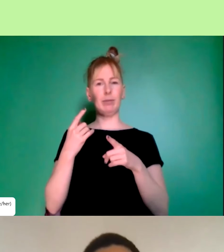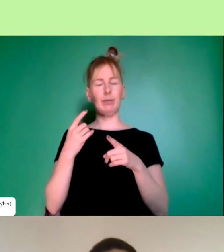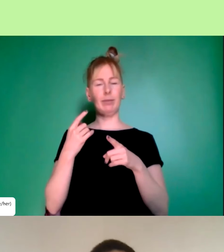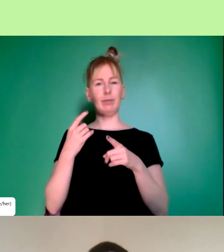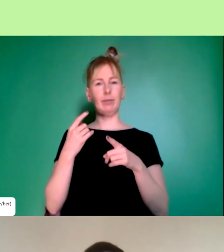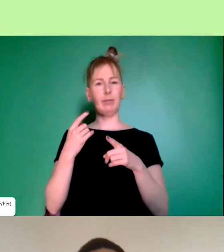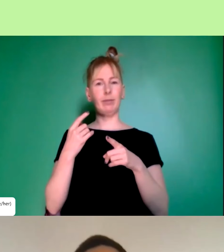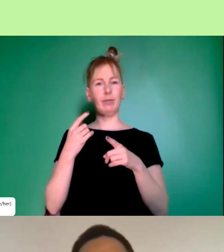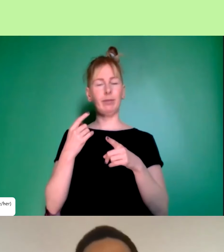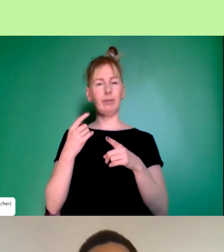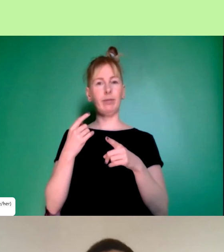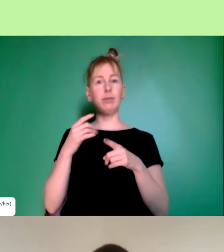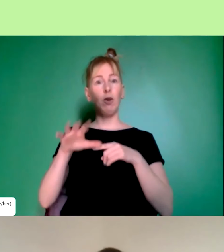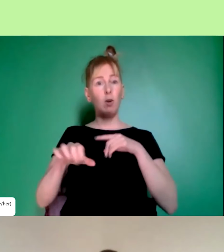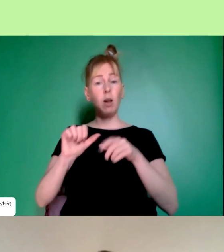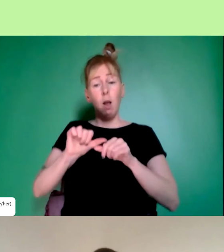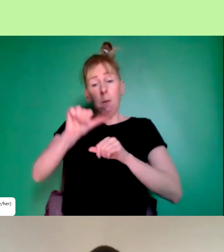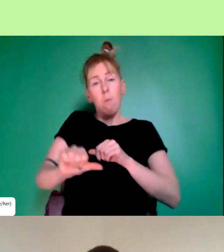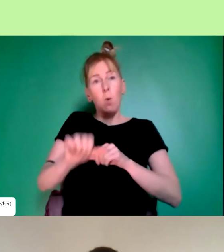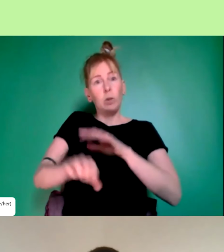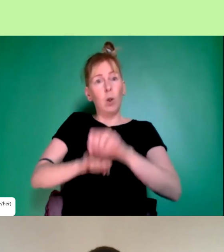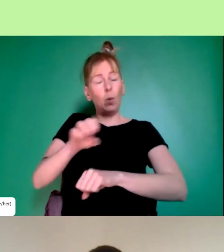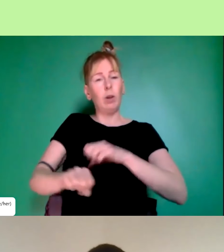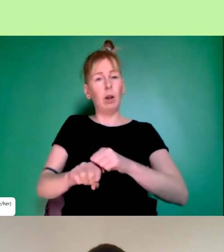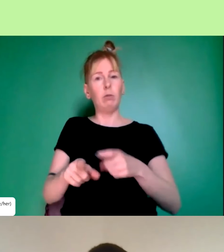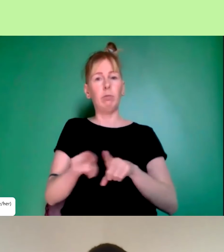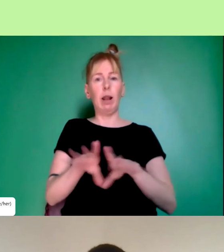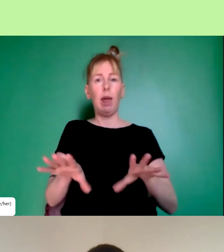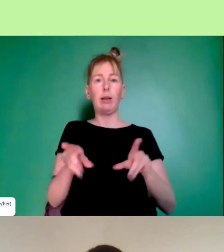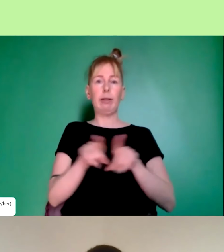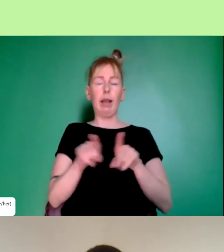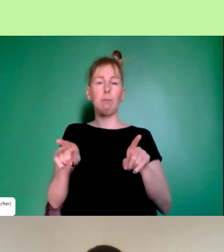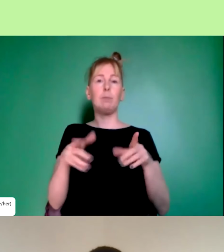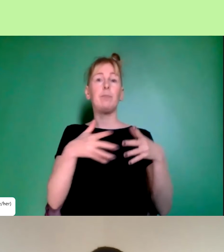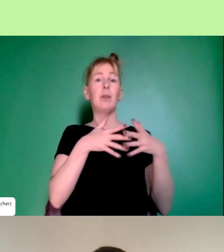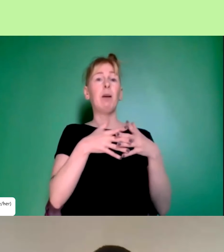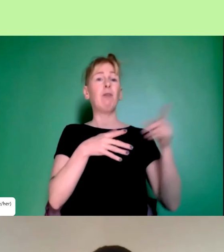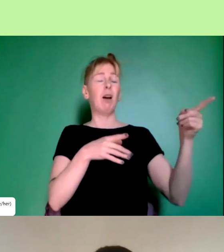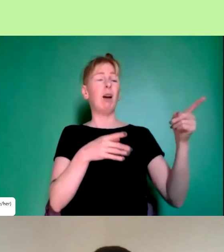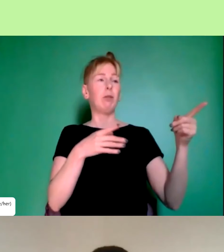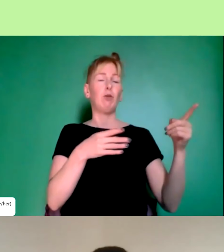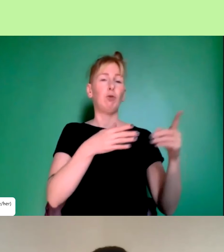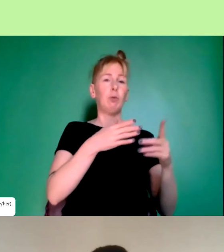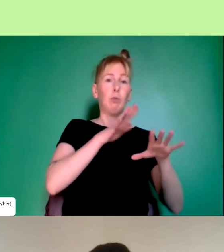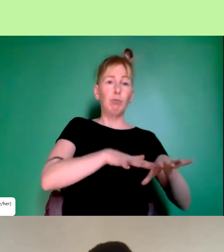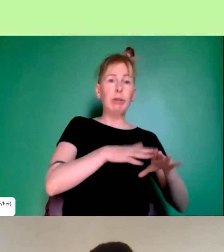being a British / Dutch colony, most of the stuff we use are all still like legacies of